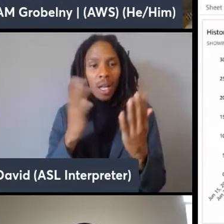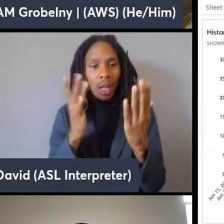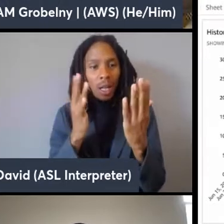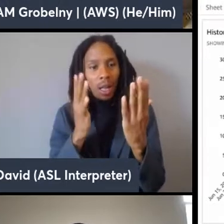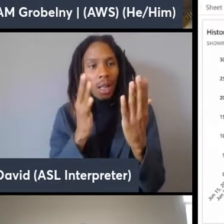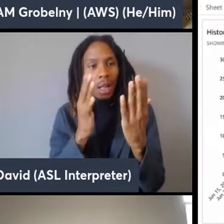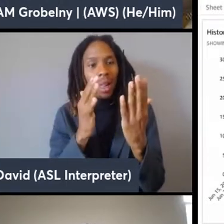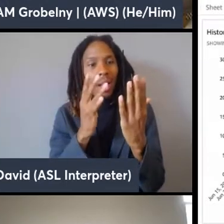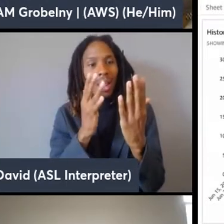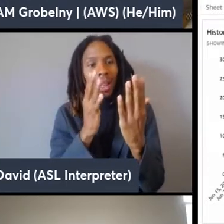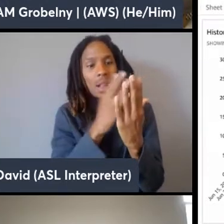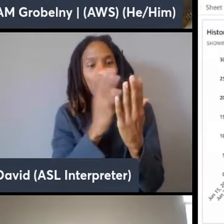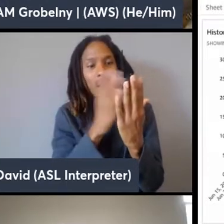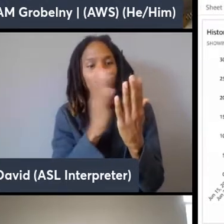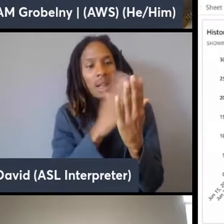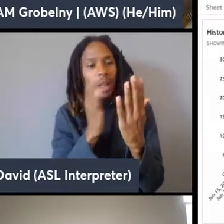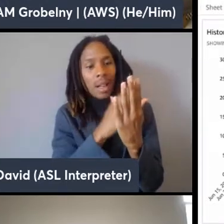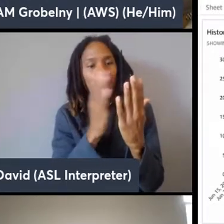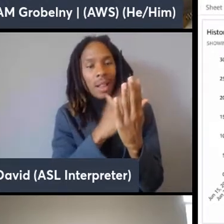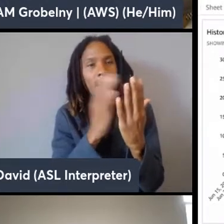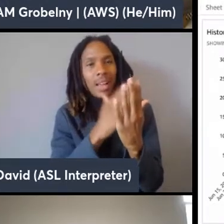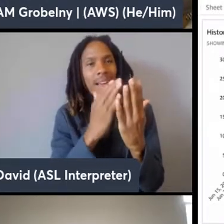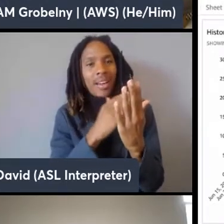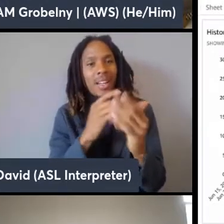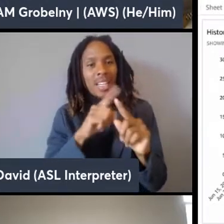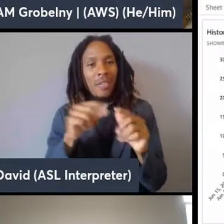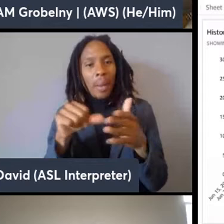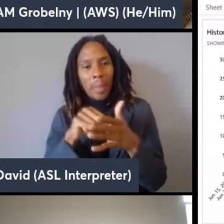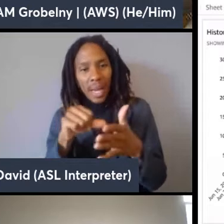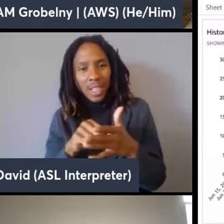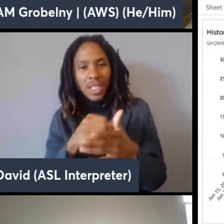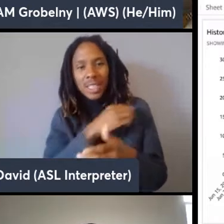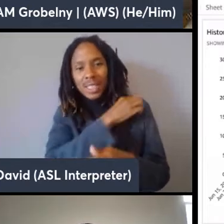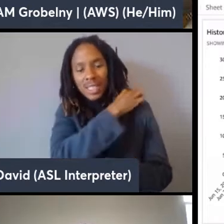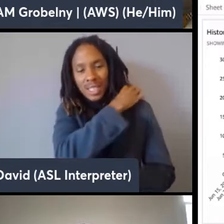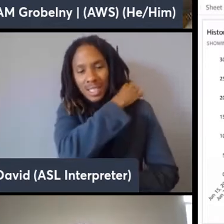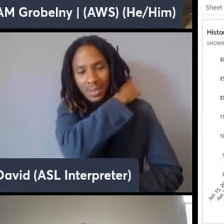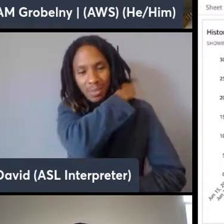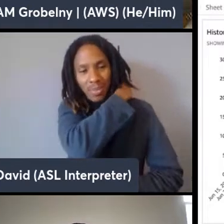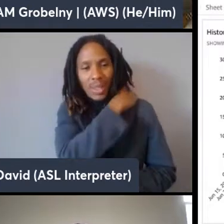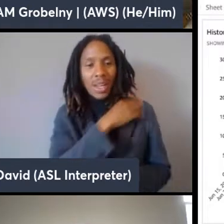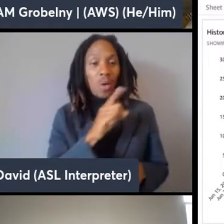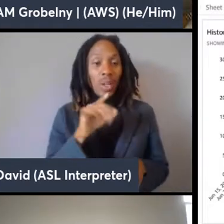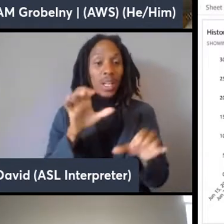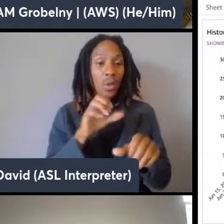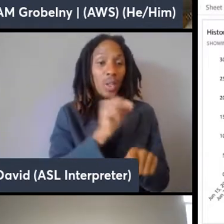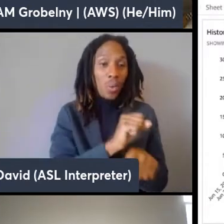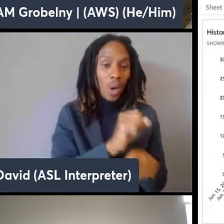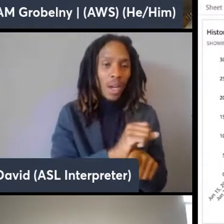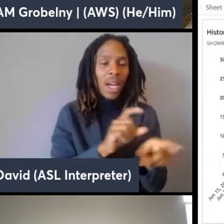and then they'll to navigate between the pages. Like, the page where they were doing the work, and the page where they have actually